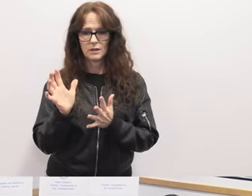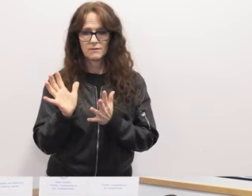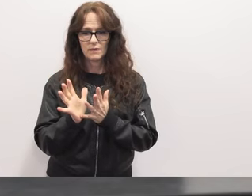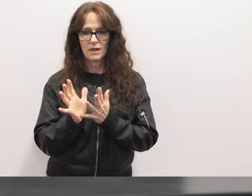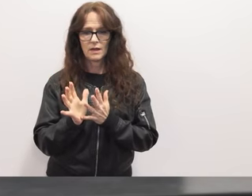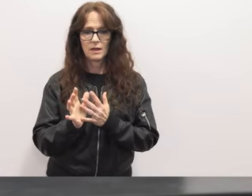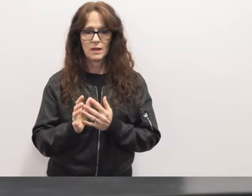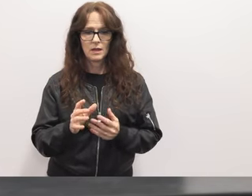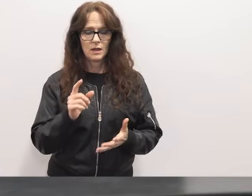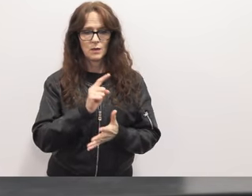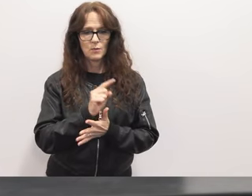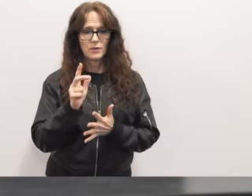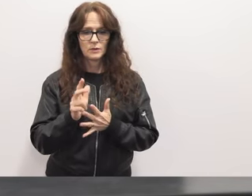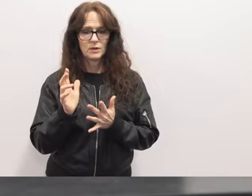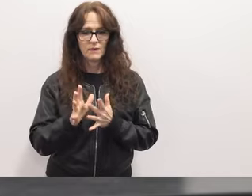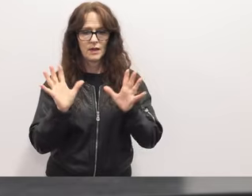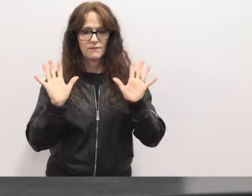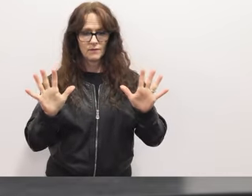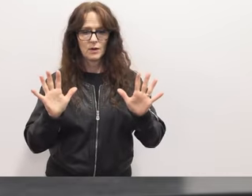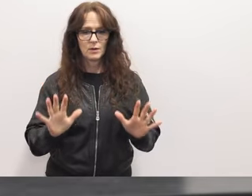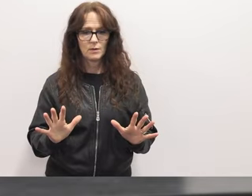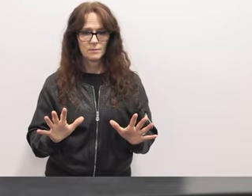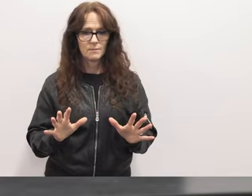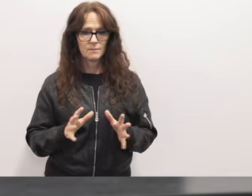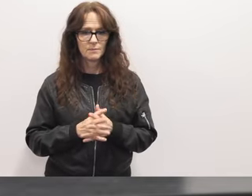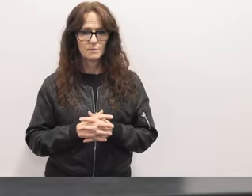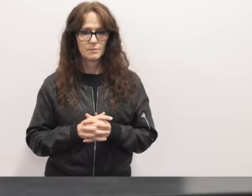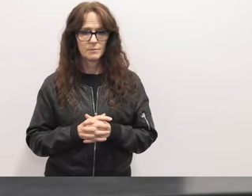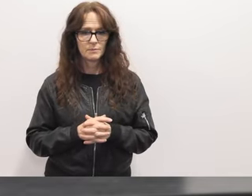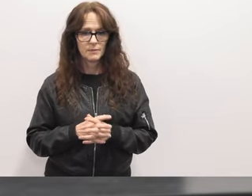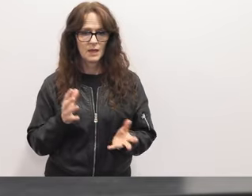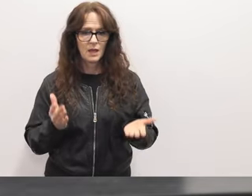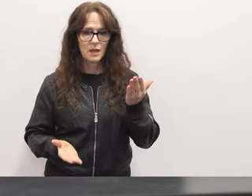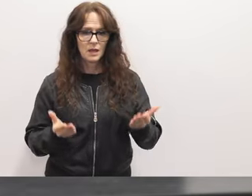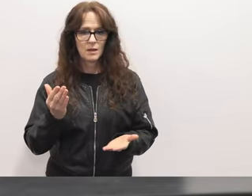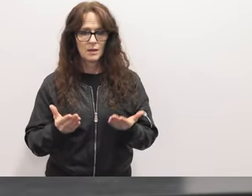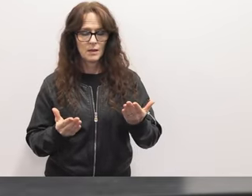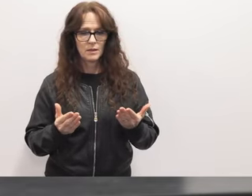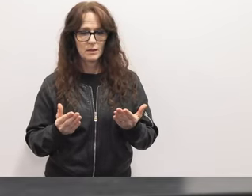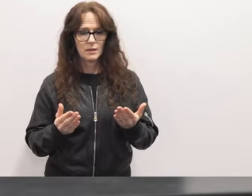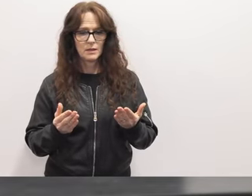I think one, three, five are great, but I am probably unlike my colleagues,